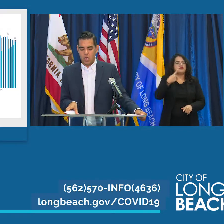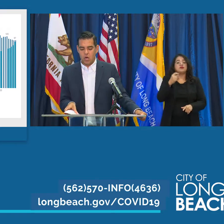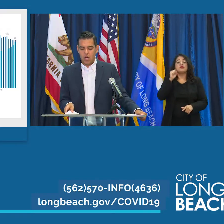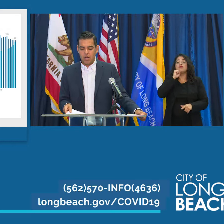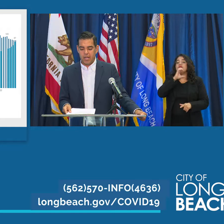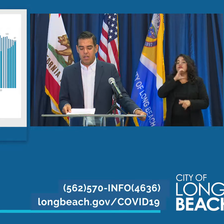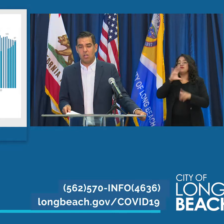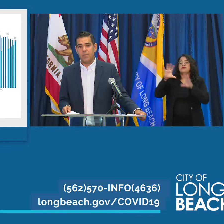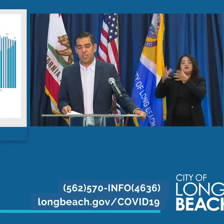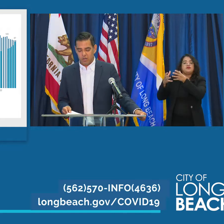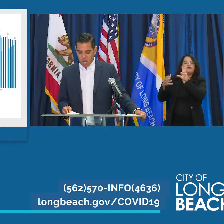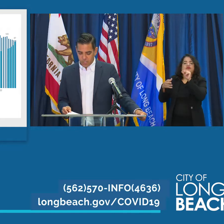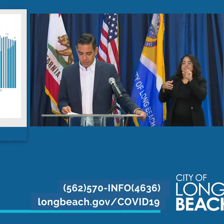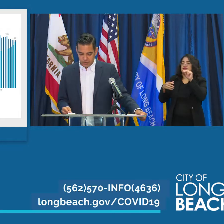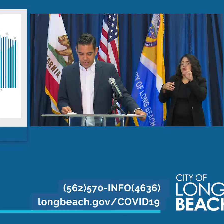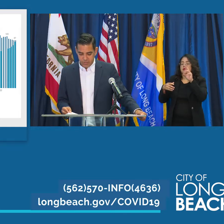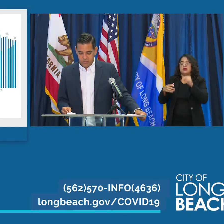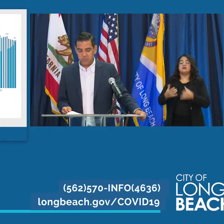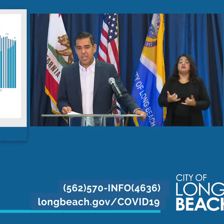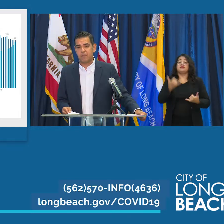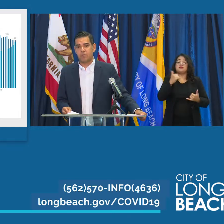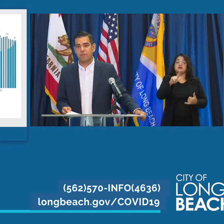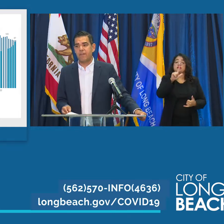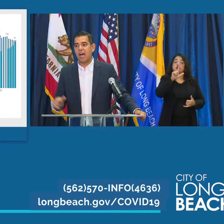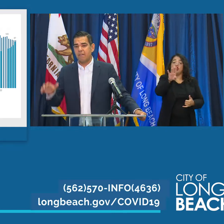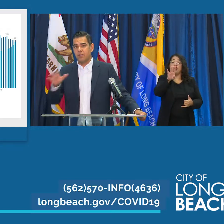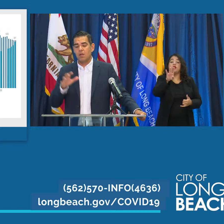our Long Beach area hospital data. This is data from our five